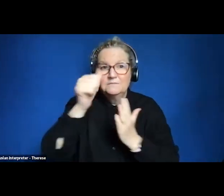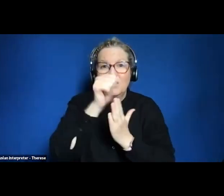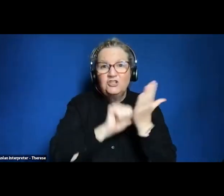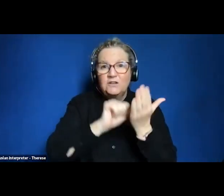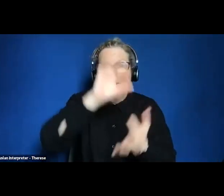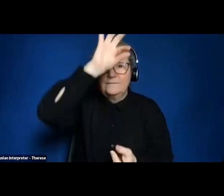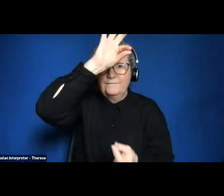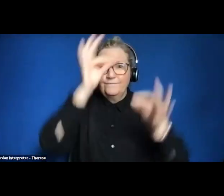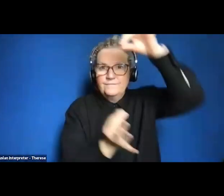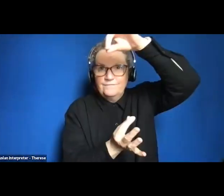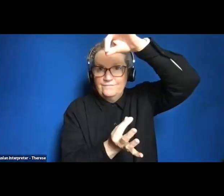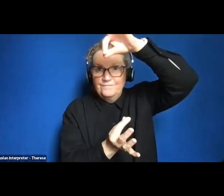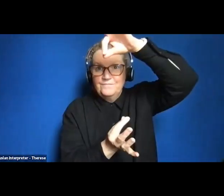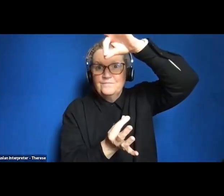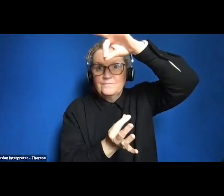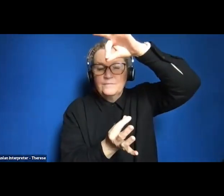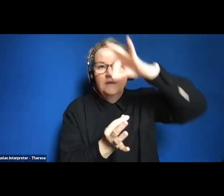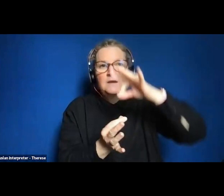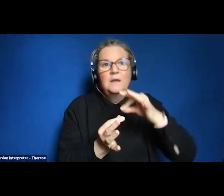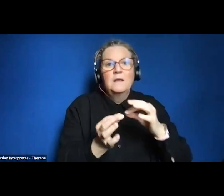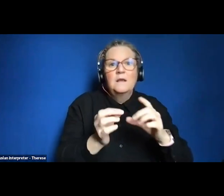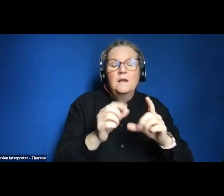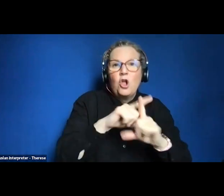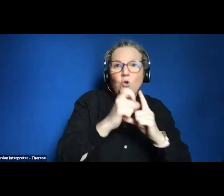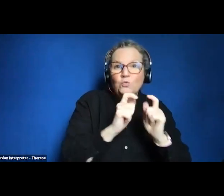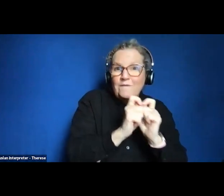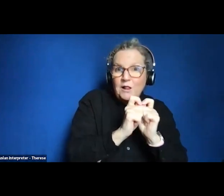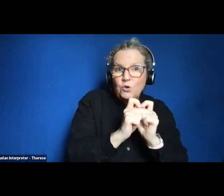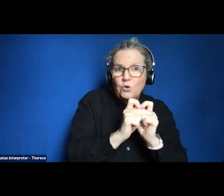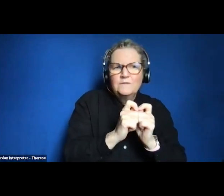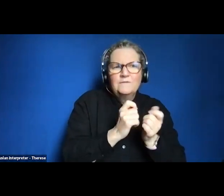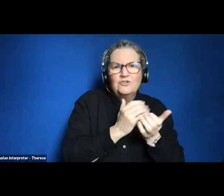Let's make the cultural values of caring, sharing and respect